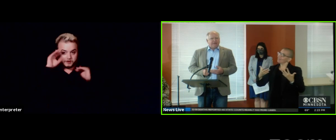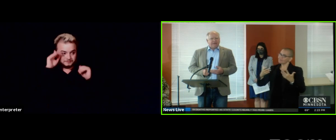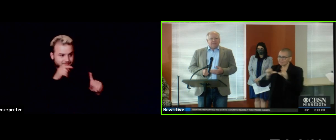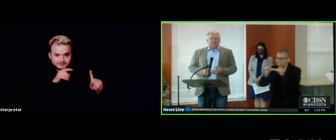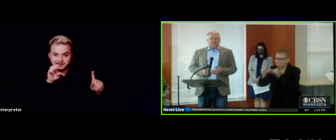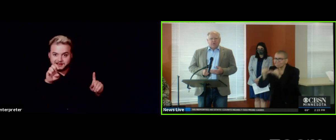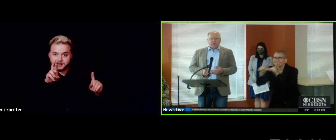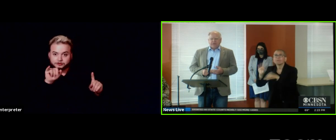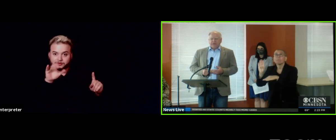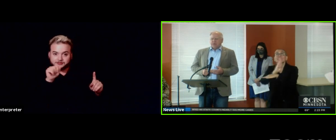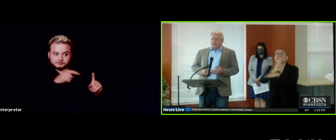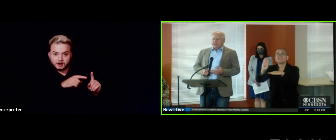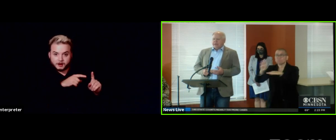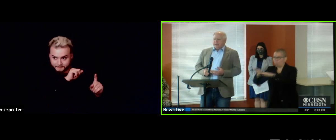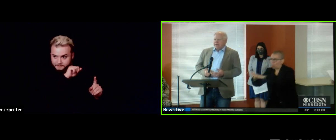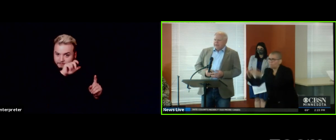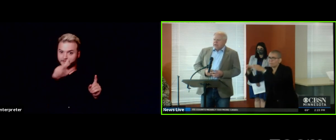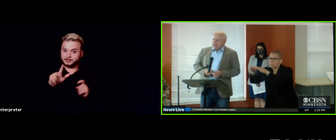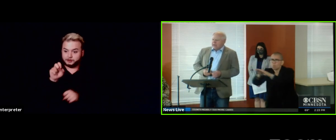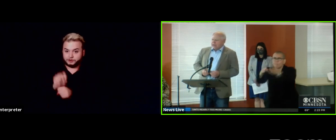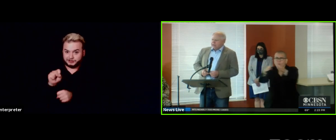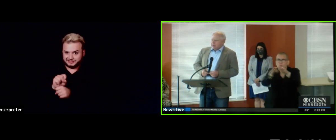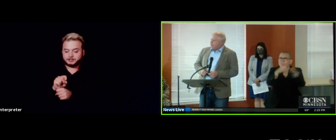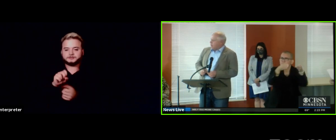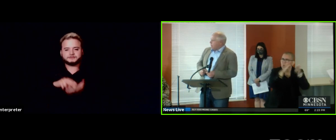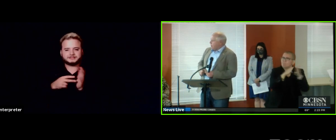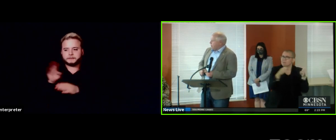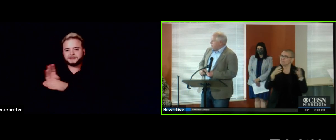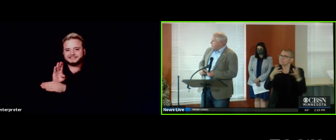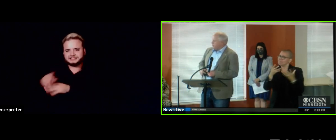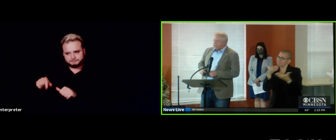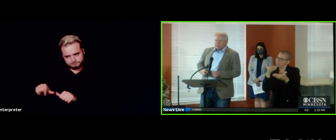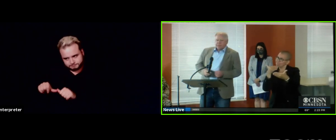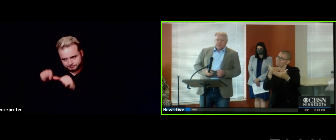that sense of normalcy, so again grateful for all the partners, grateful for the thought